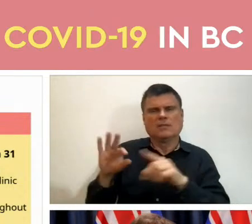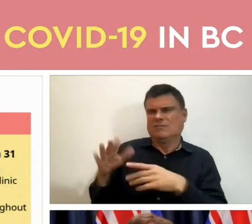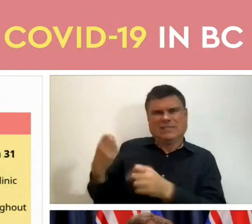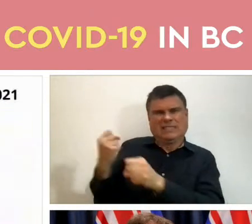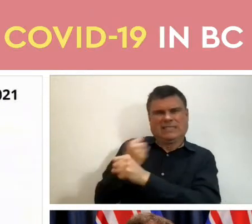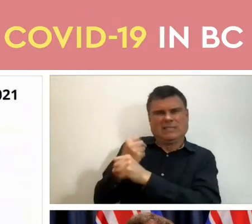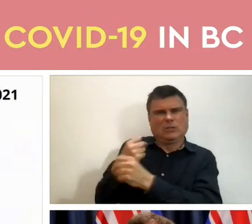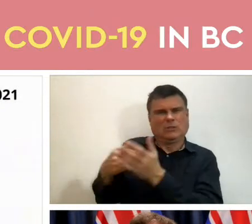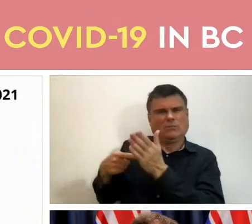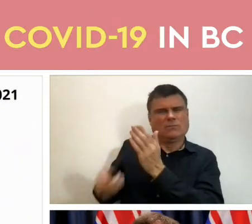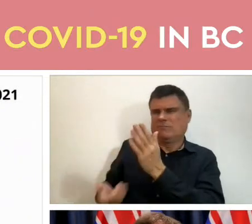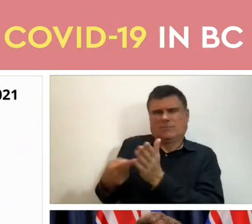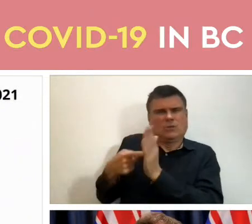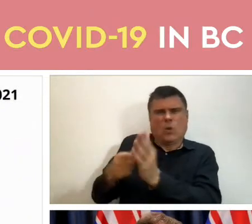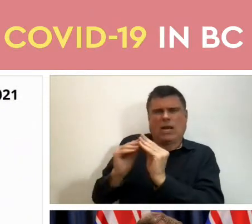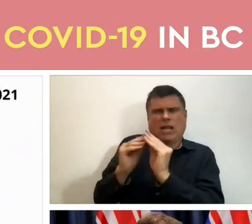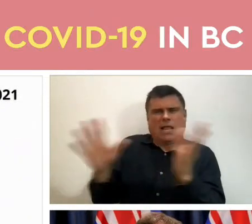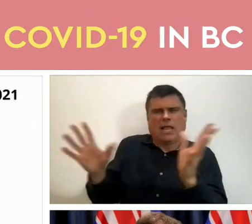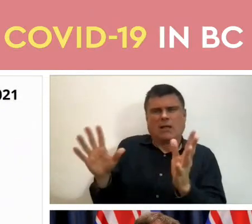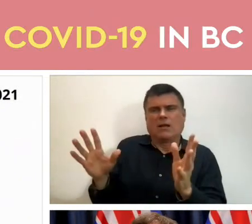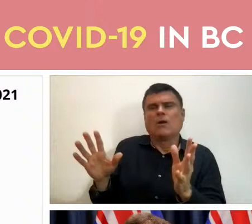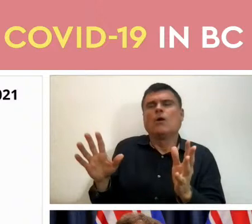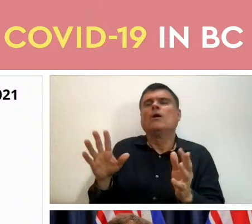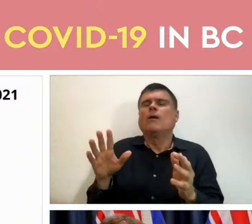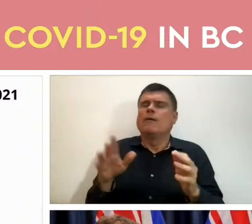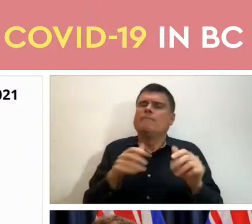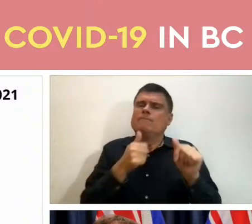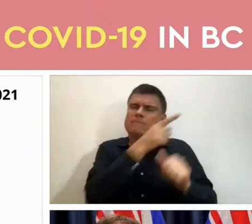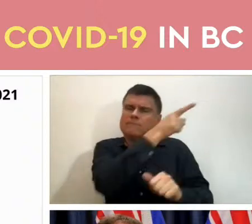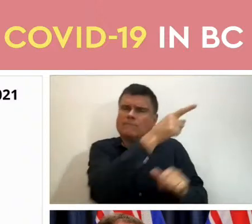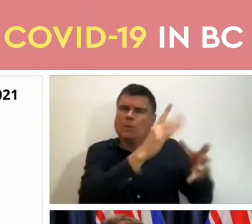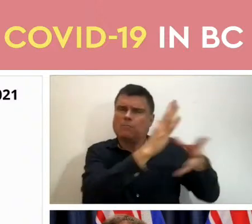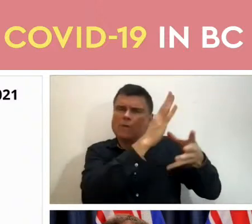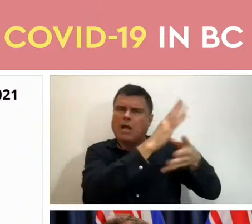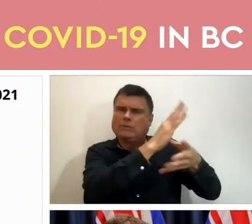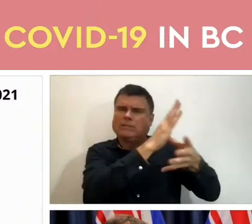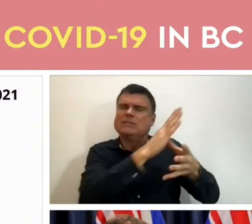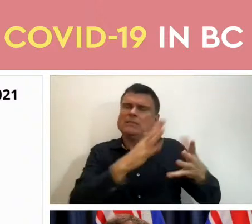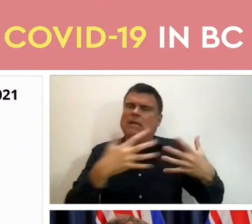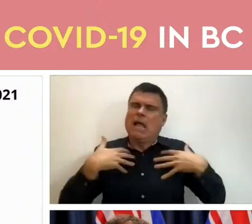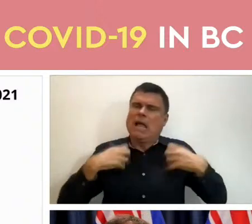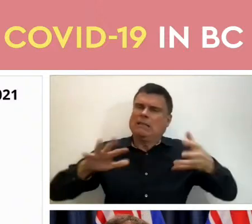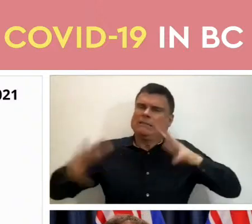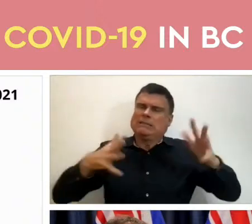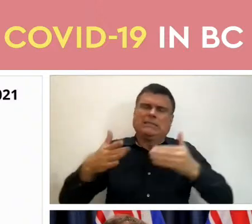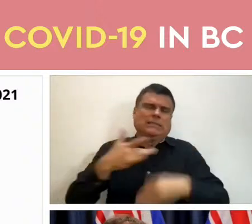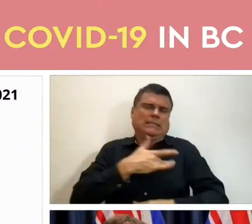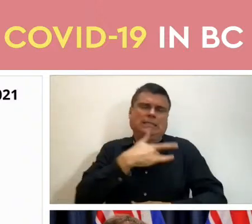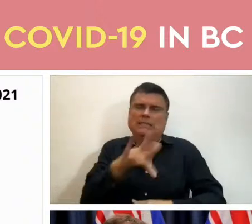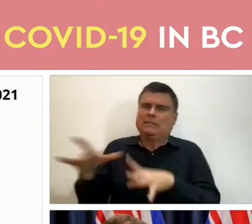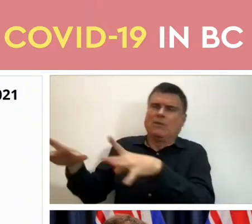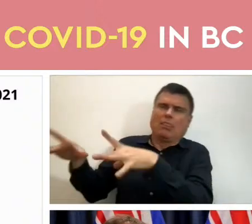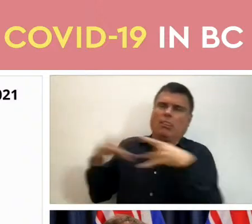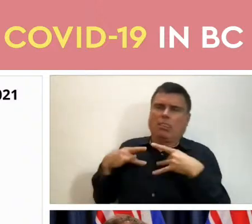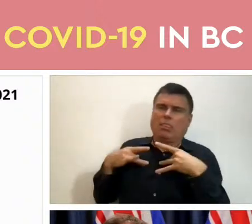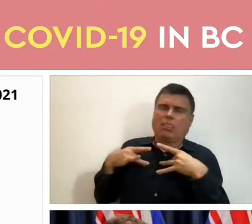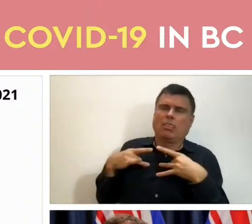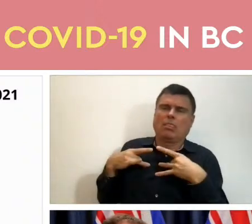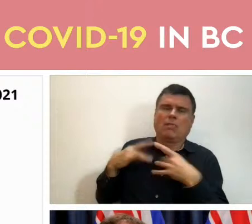the difference in January between what we were planning to do and what we will be doing. A very significant increase week